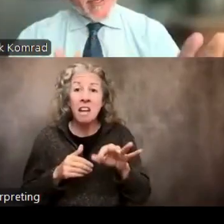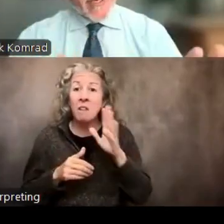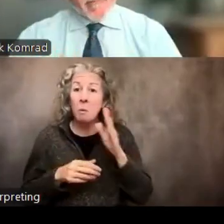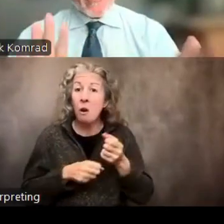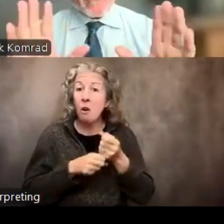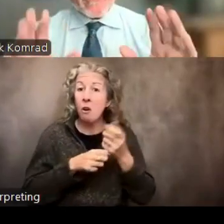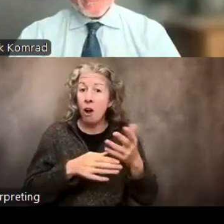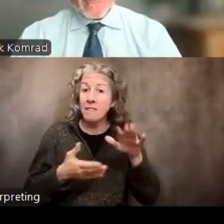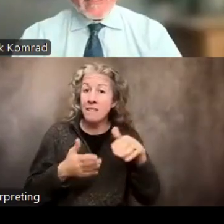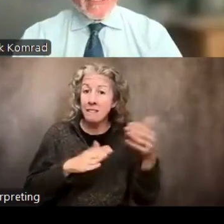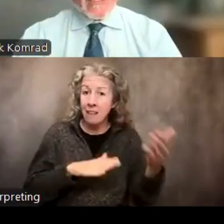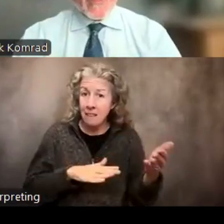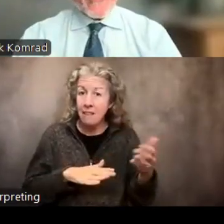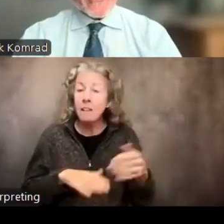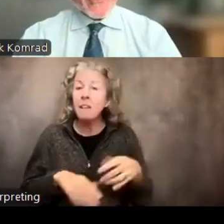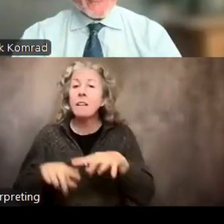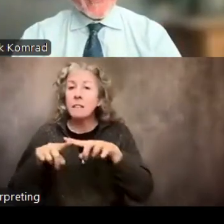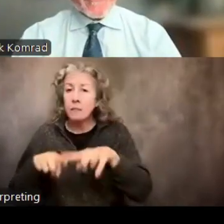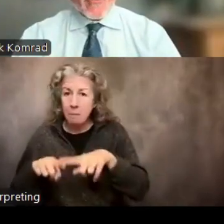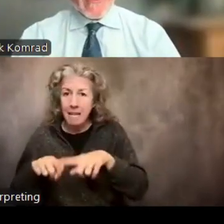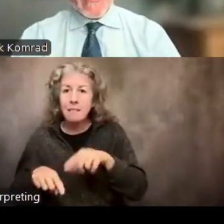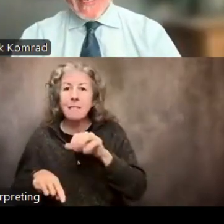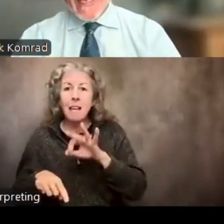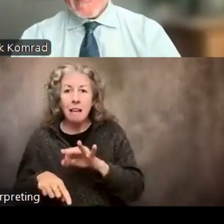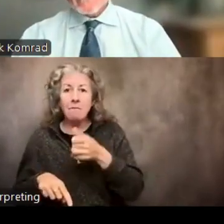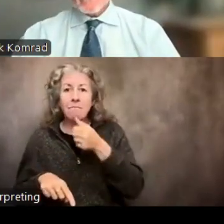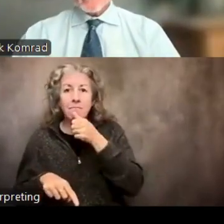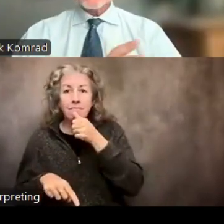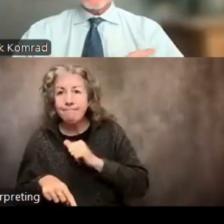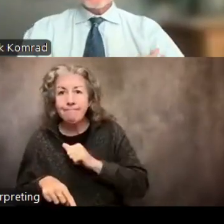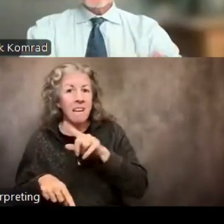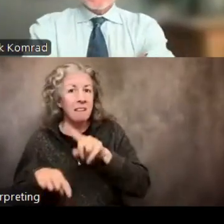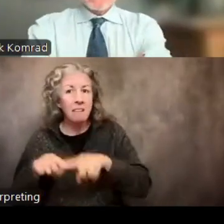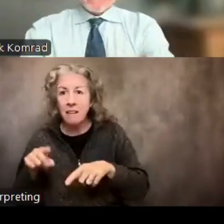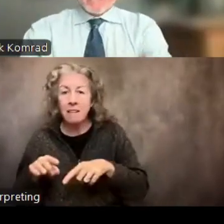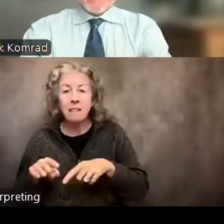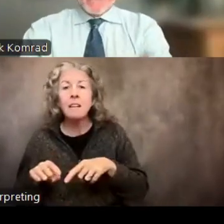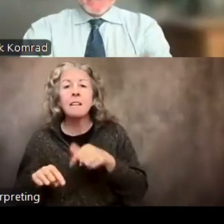unbearable to whether it's untreatable, and also they